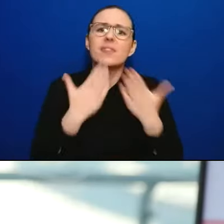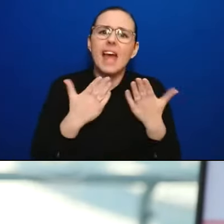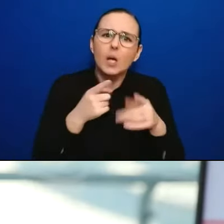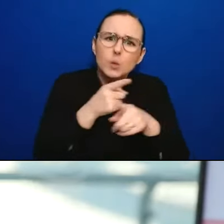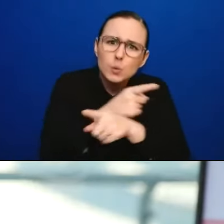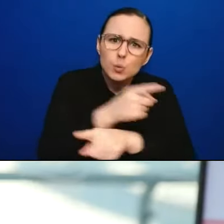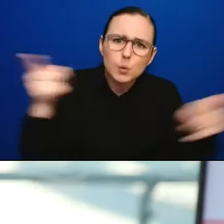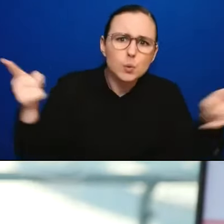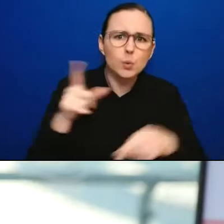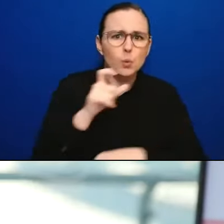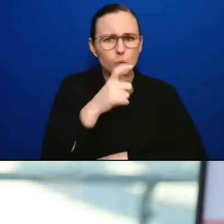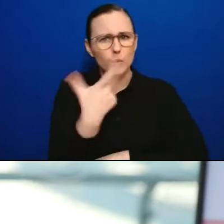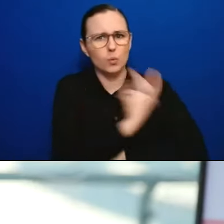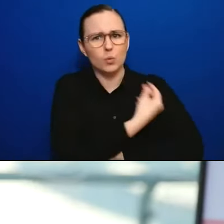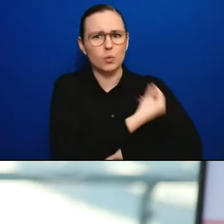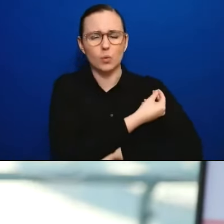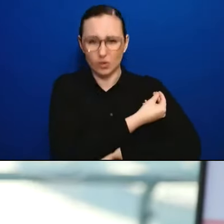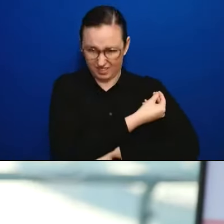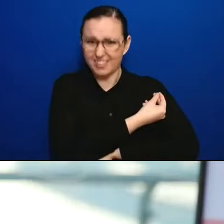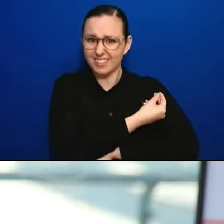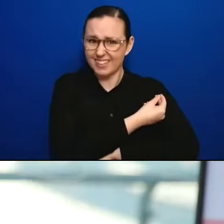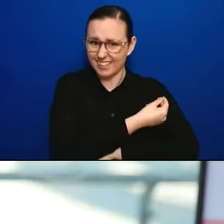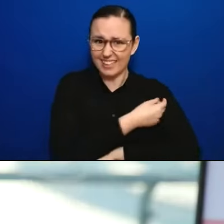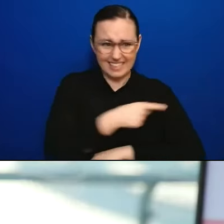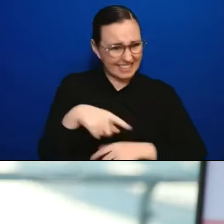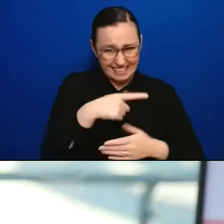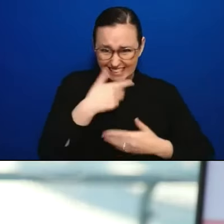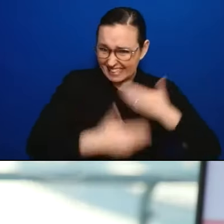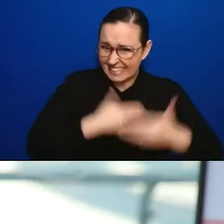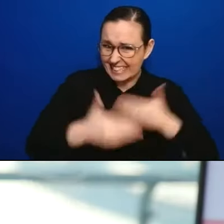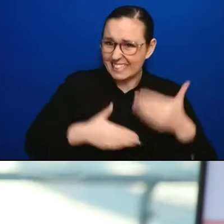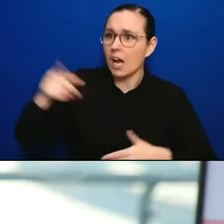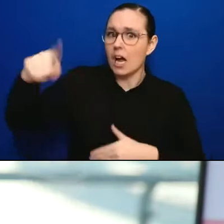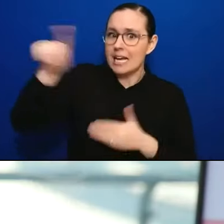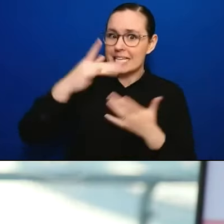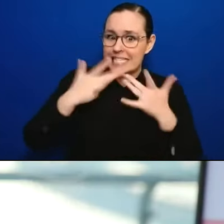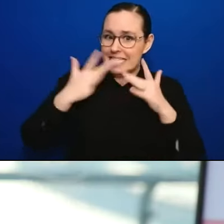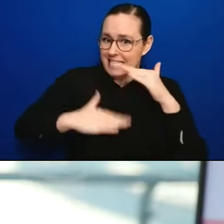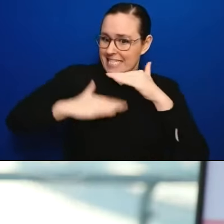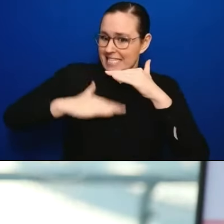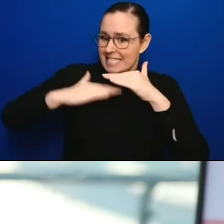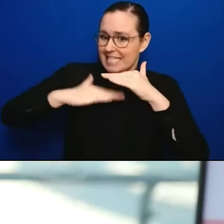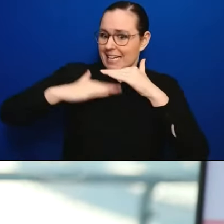many who have stepped up and got that protection that our